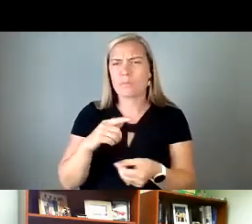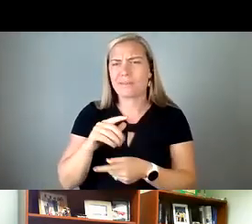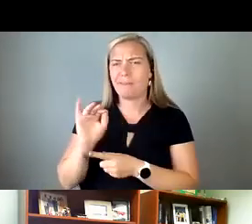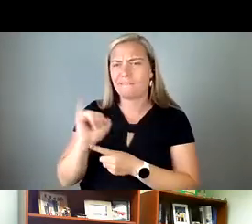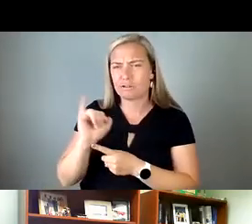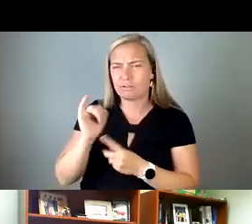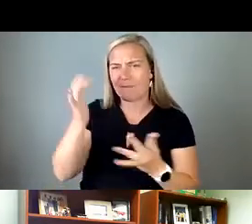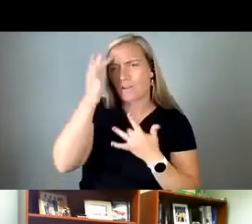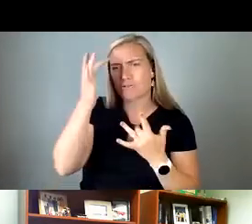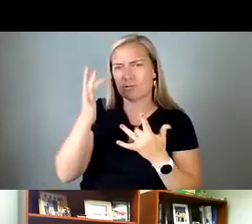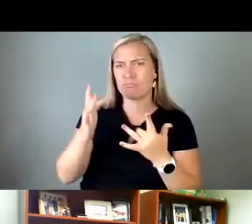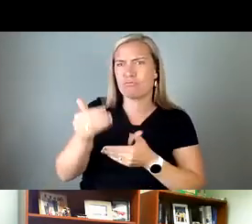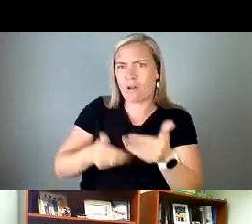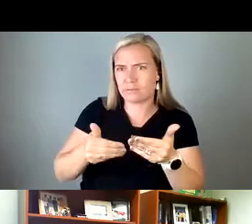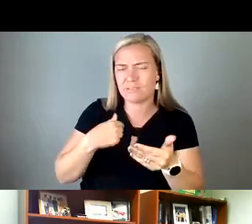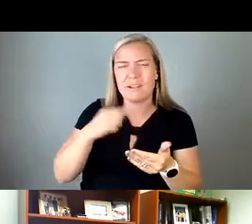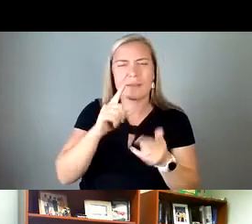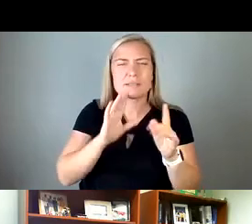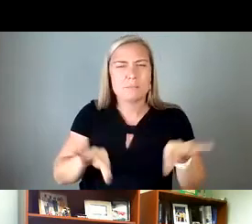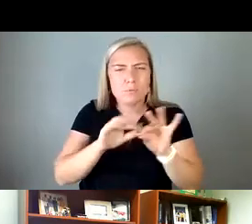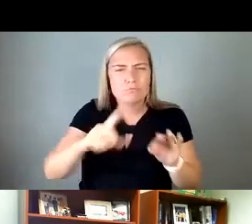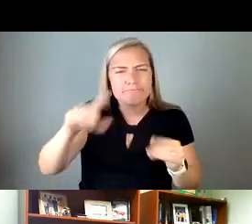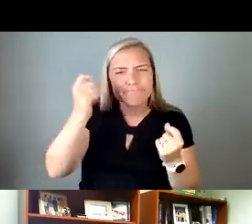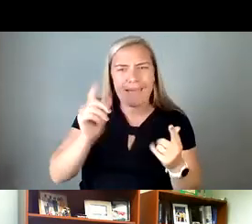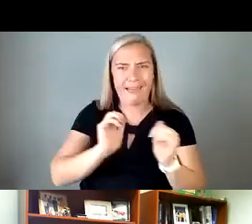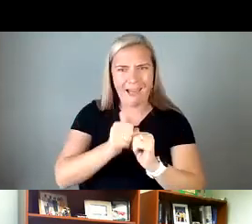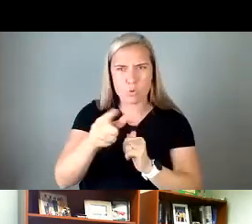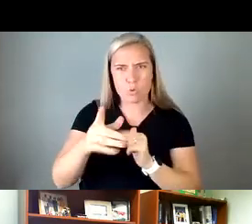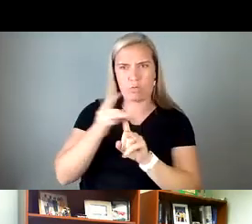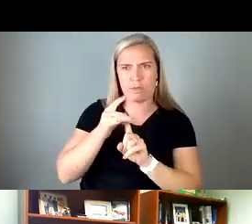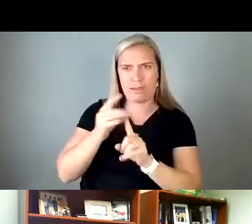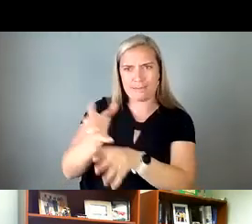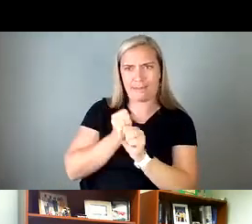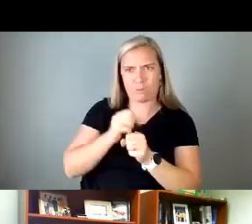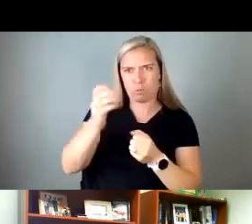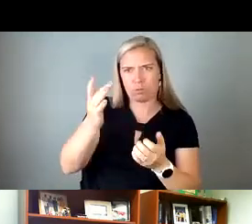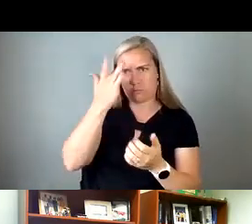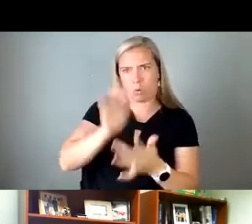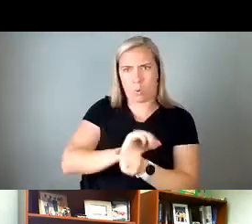understand exactly how you get COVID because it helps you to understand why and how the scientific